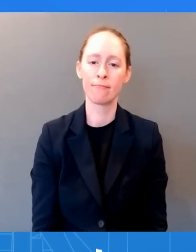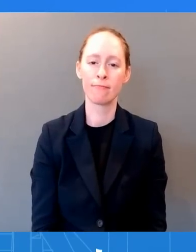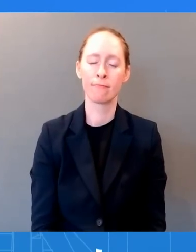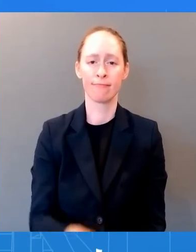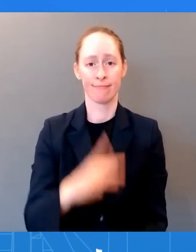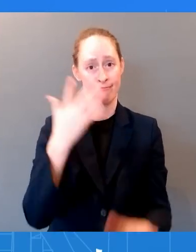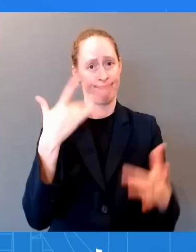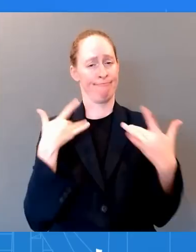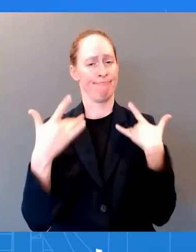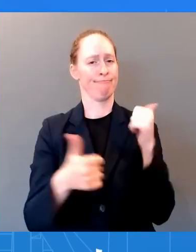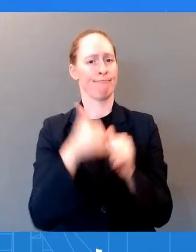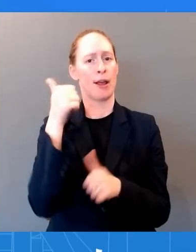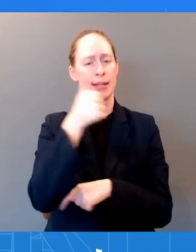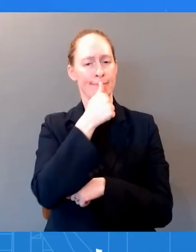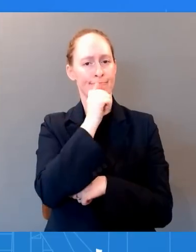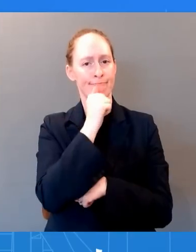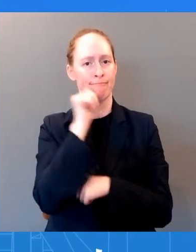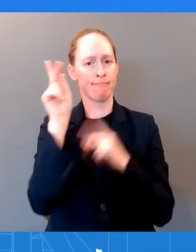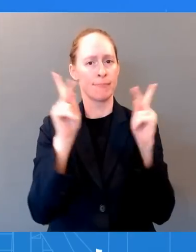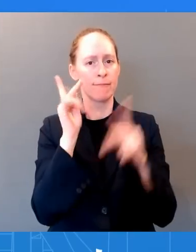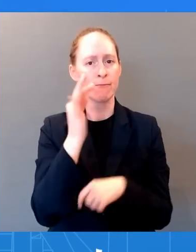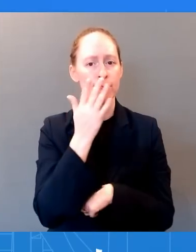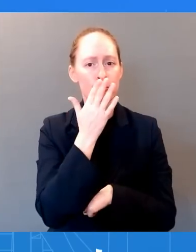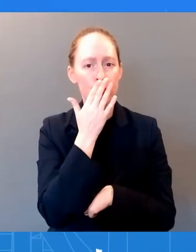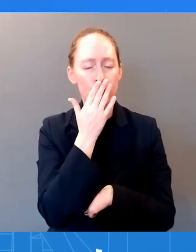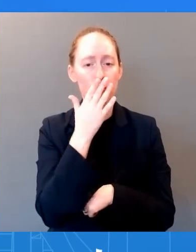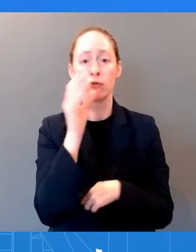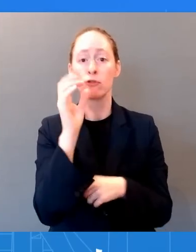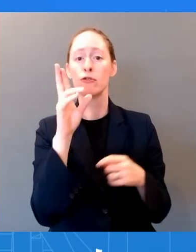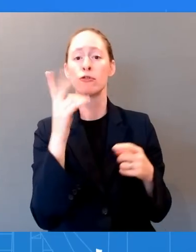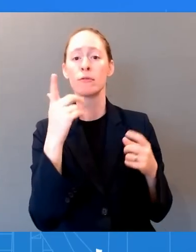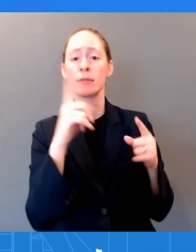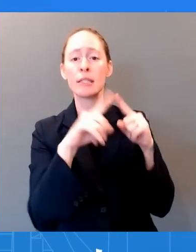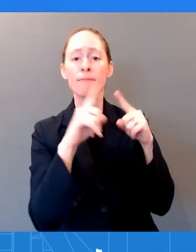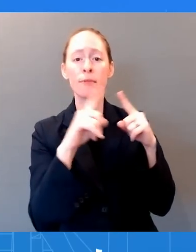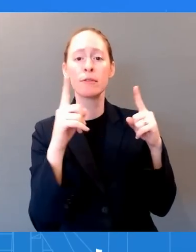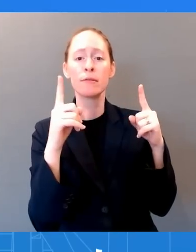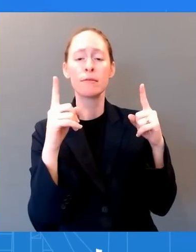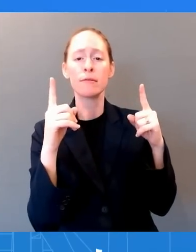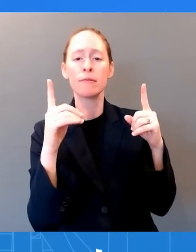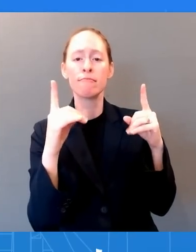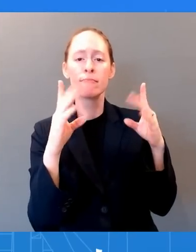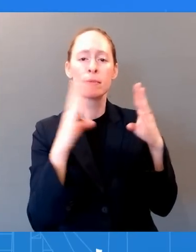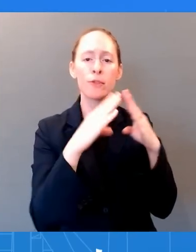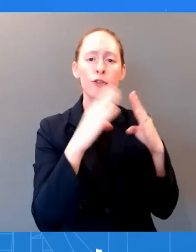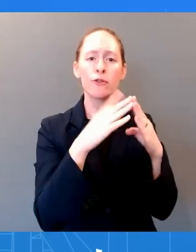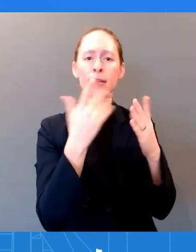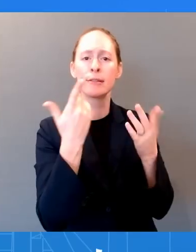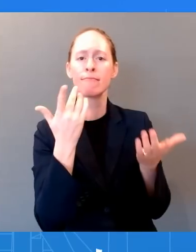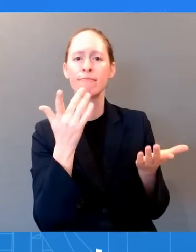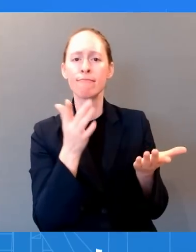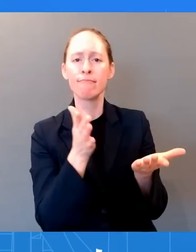which are more grants of clemency at this point in a presidency than any of his five recent predecessors.